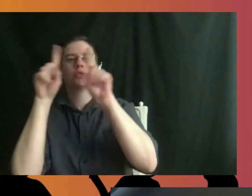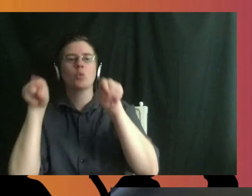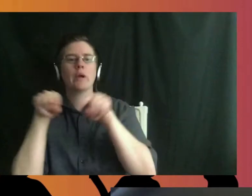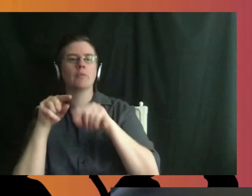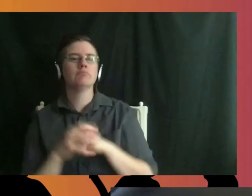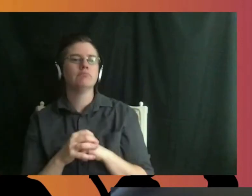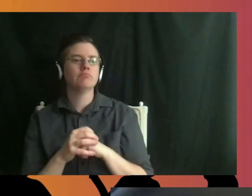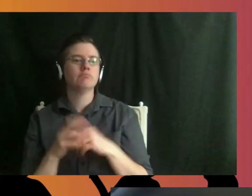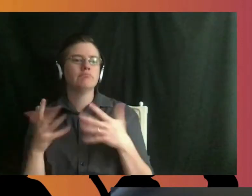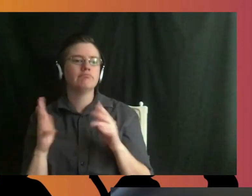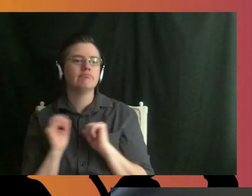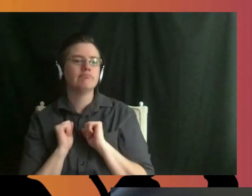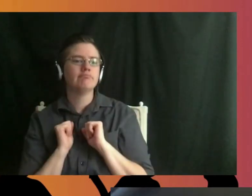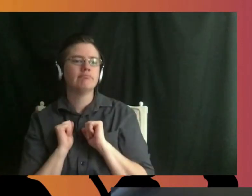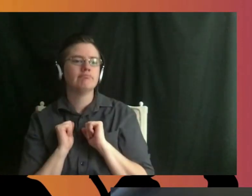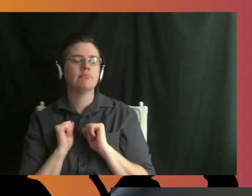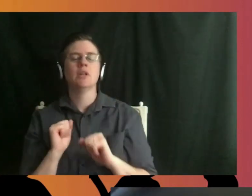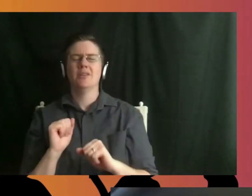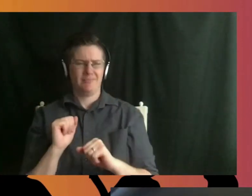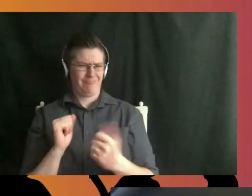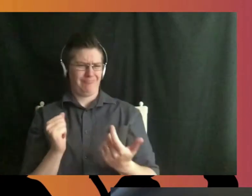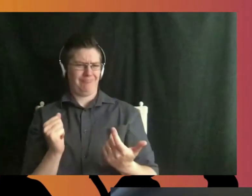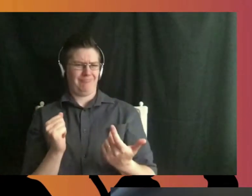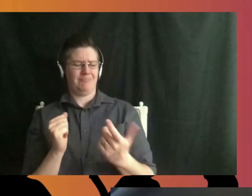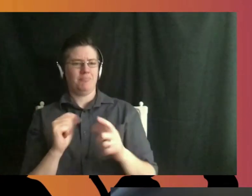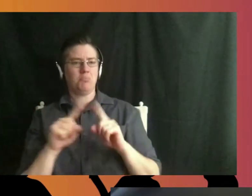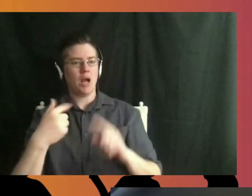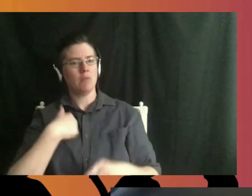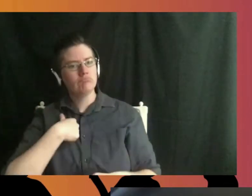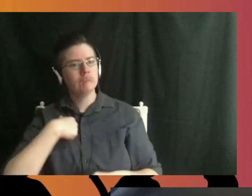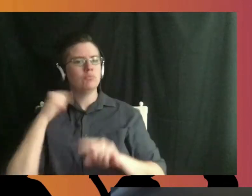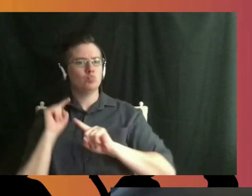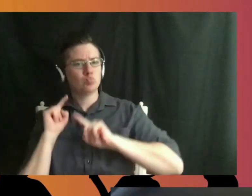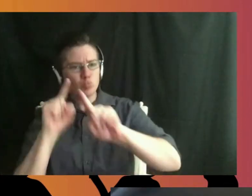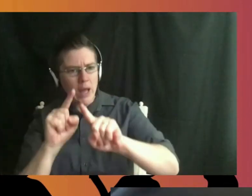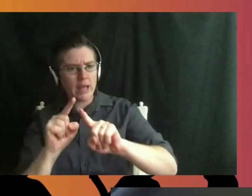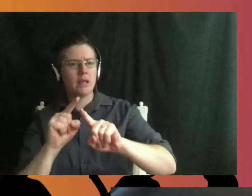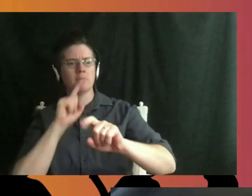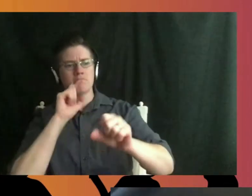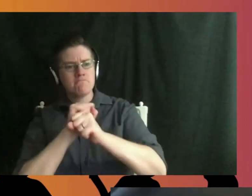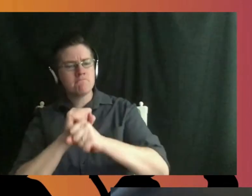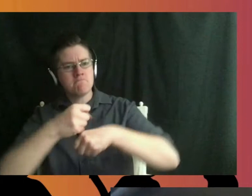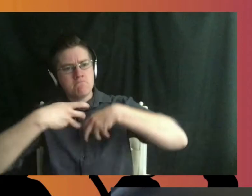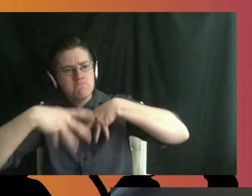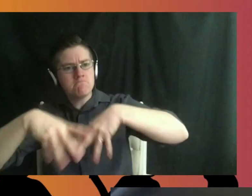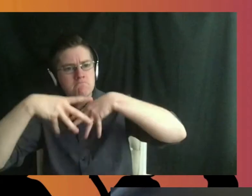meanwhile like i was marching out there with my friends i was actually there on may 29th with you